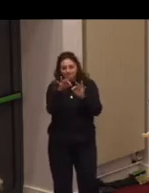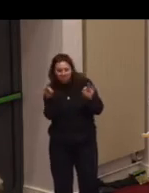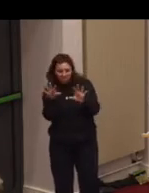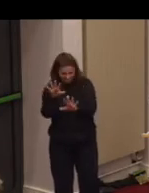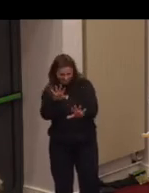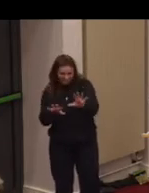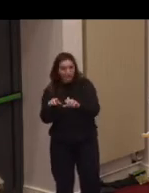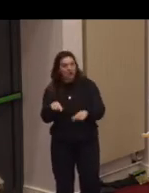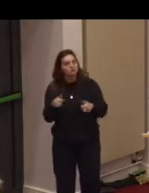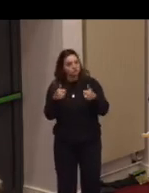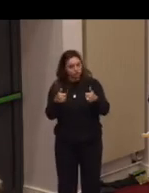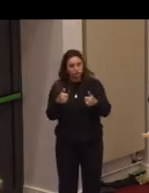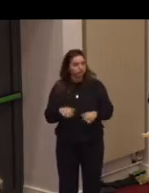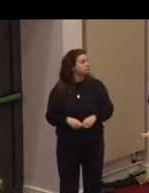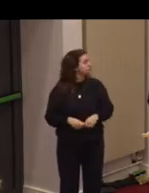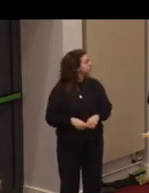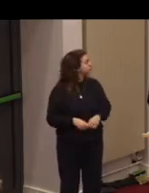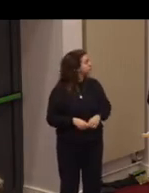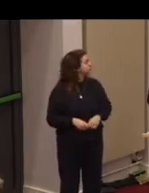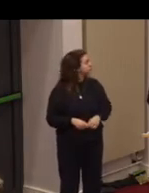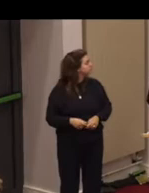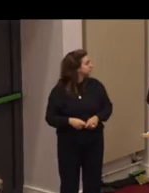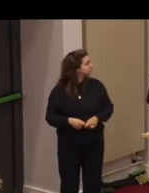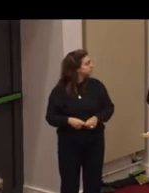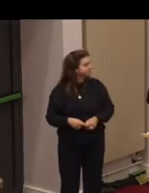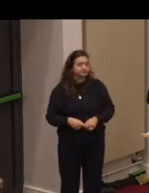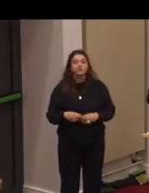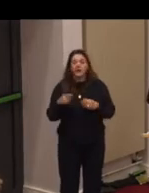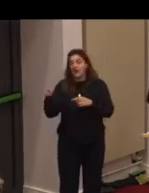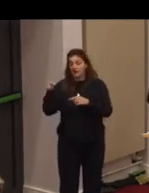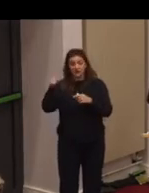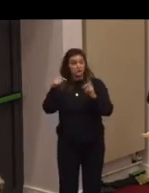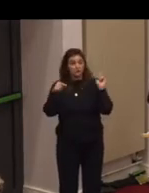make a big difference and the point around preparedness they would like to make in this